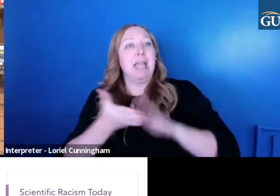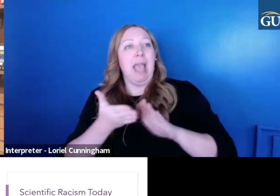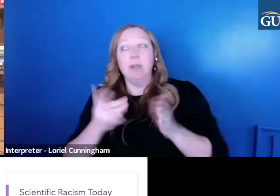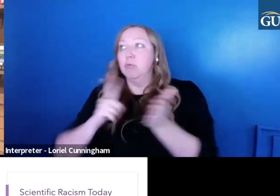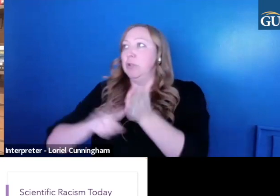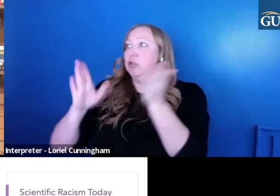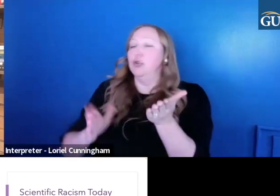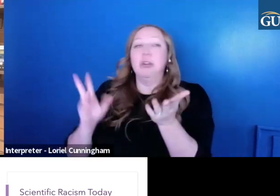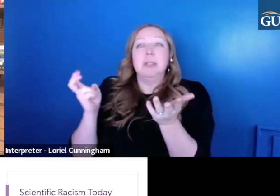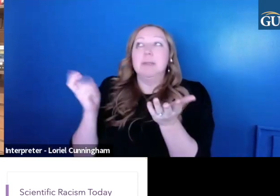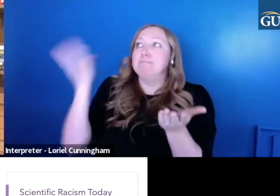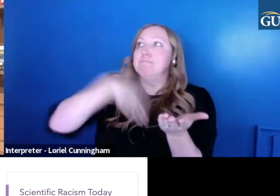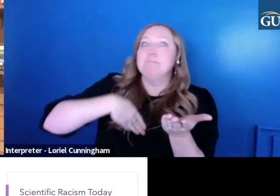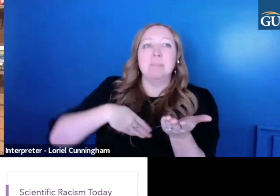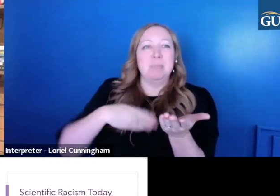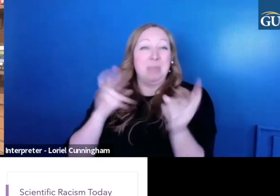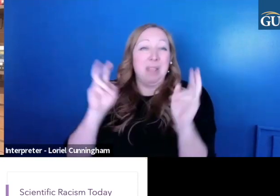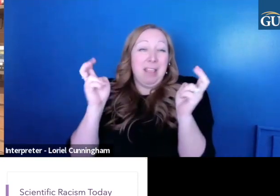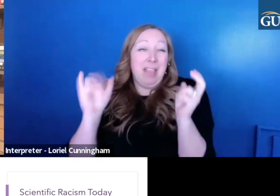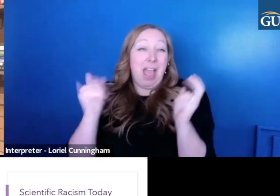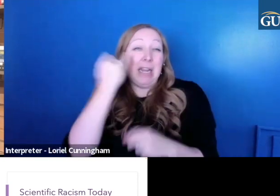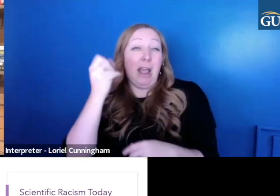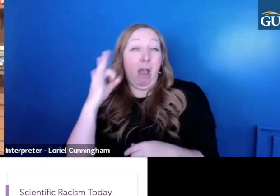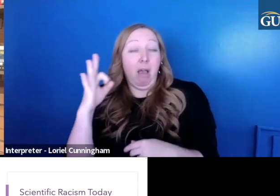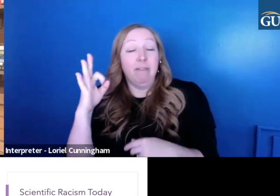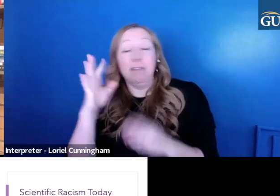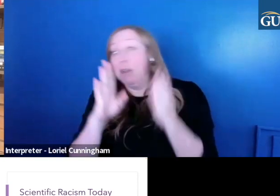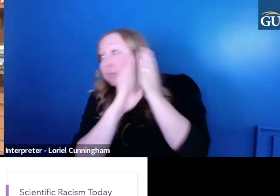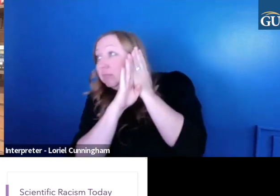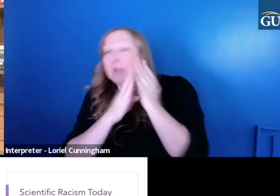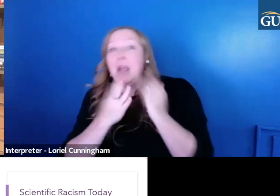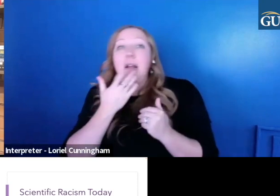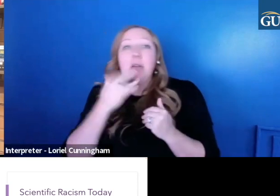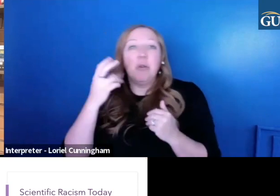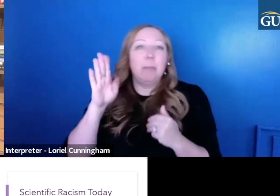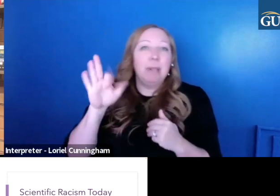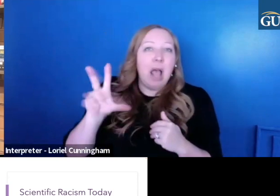politics of science. And again , this is not the kind of conservative/liberal way. We need to think about the fact